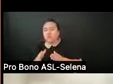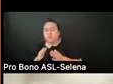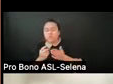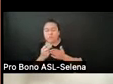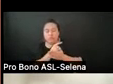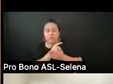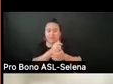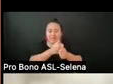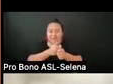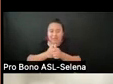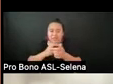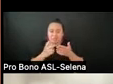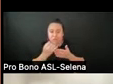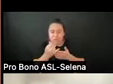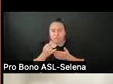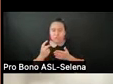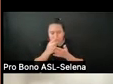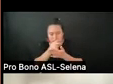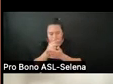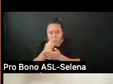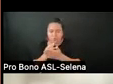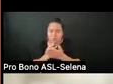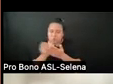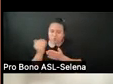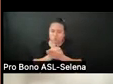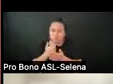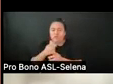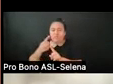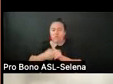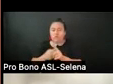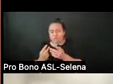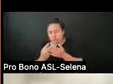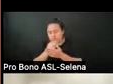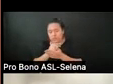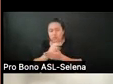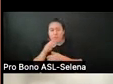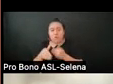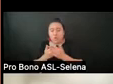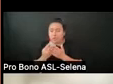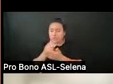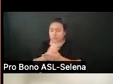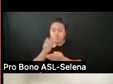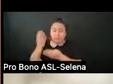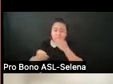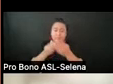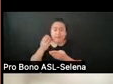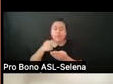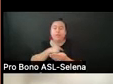They have about a month to do that and once all of their reviews are submitted, we select the